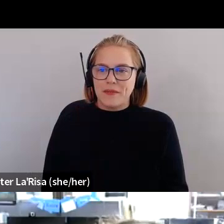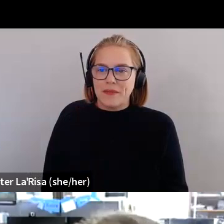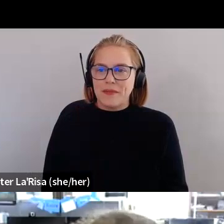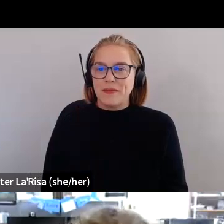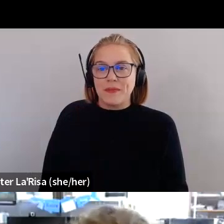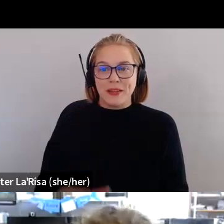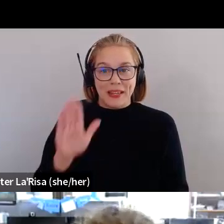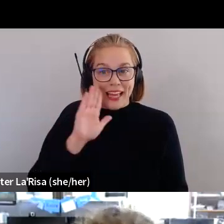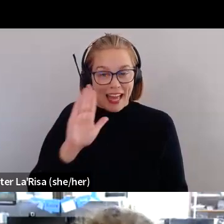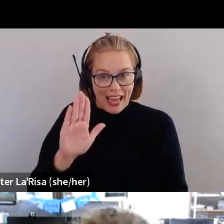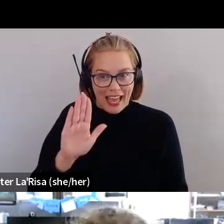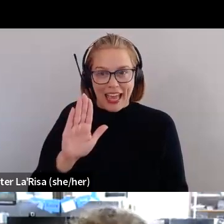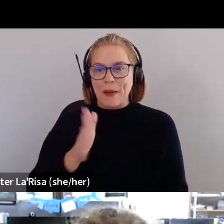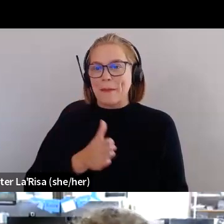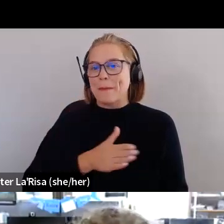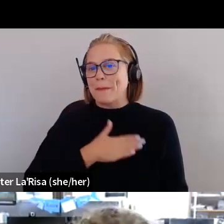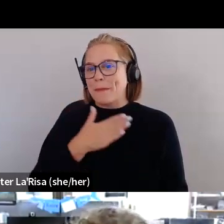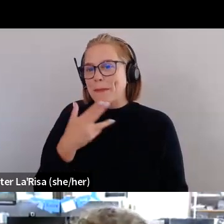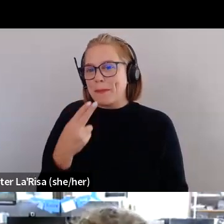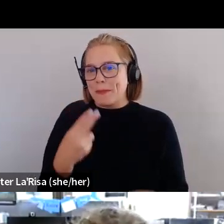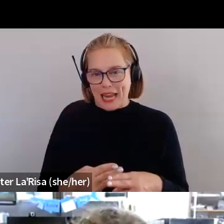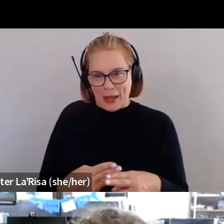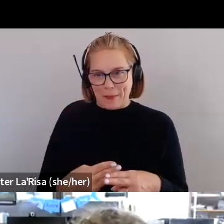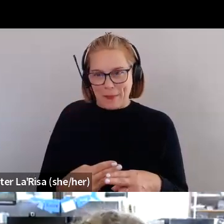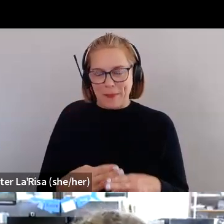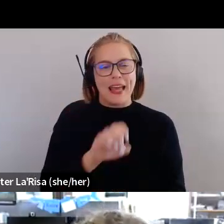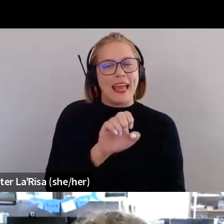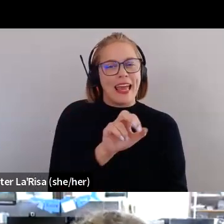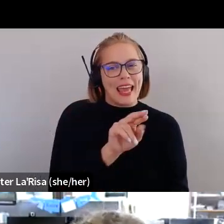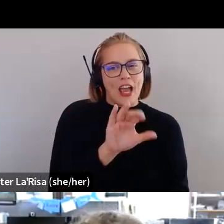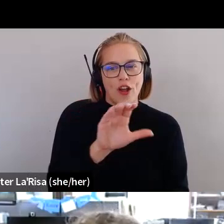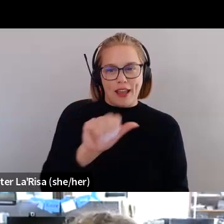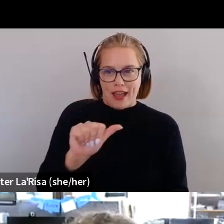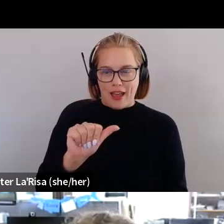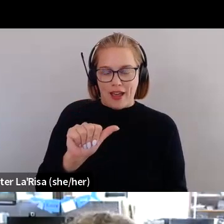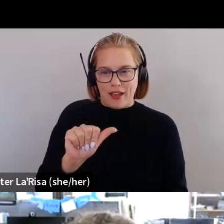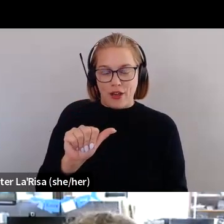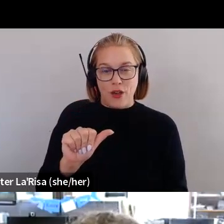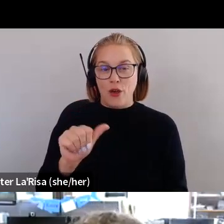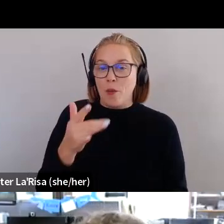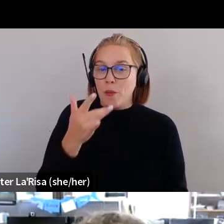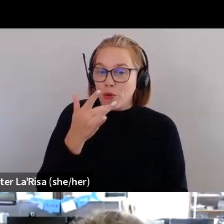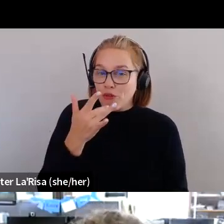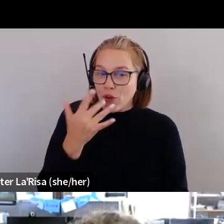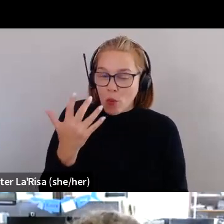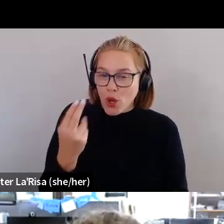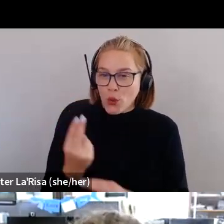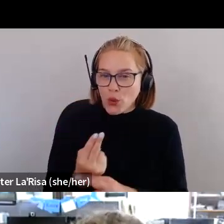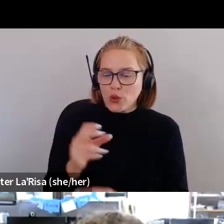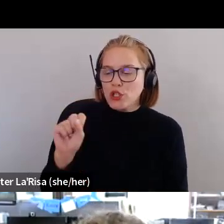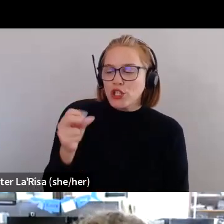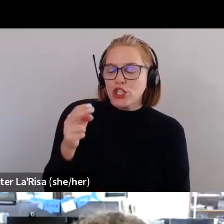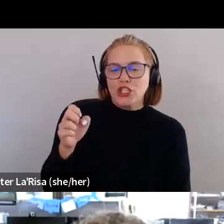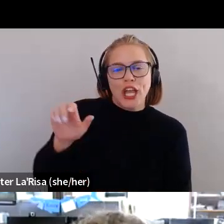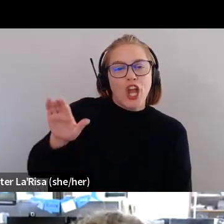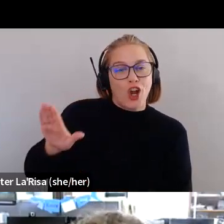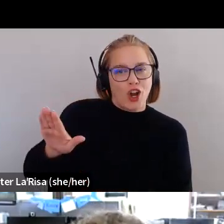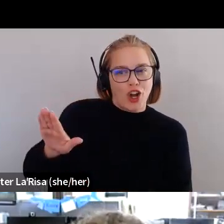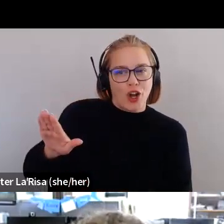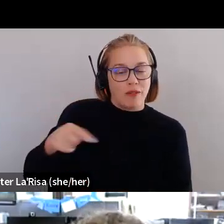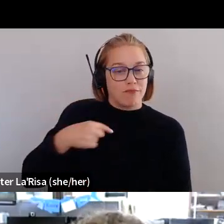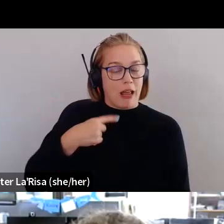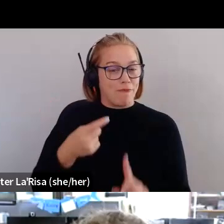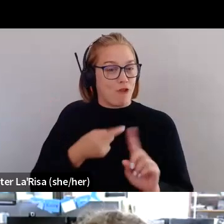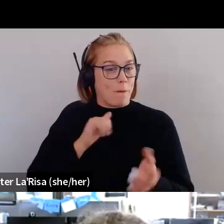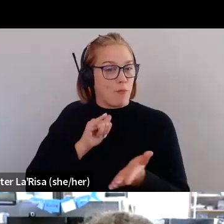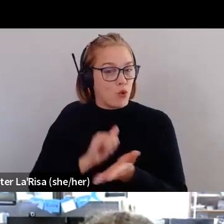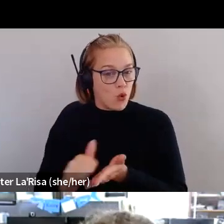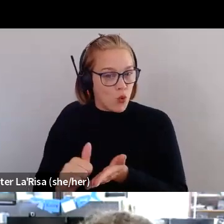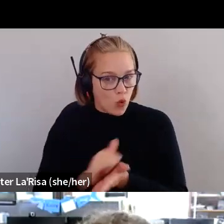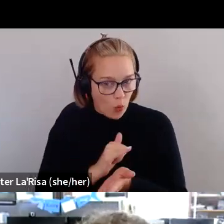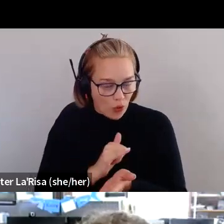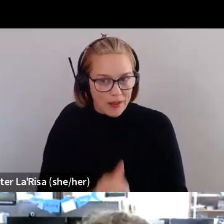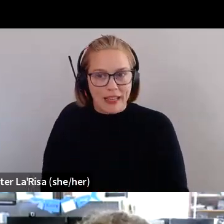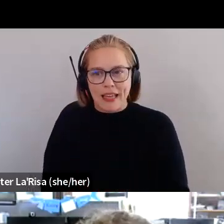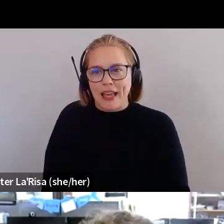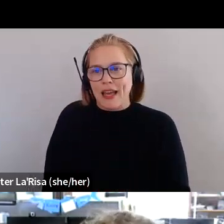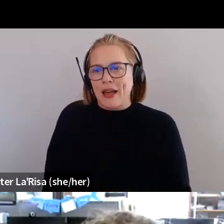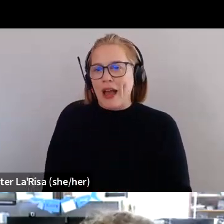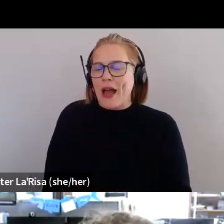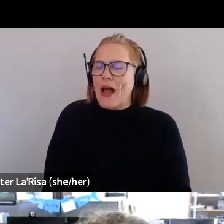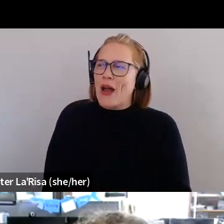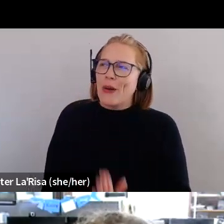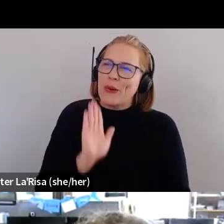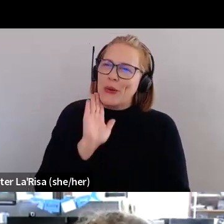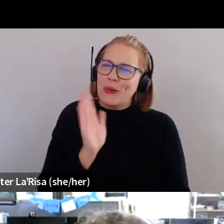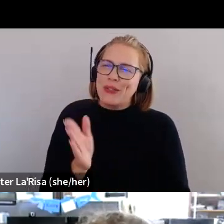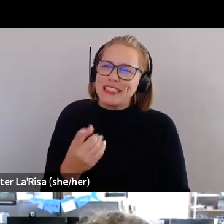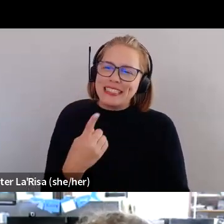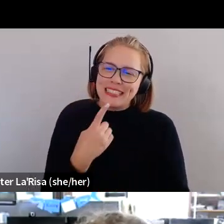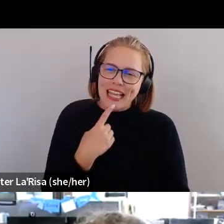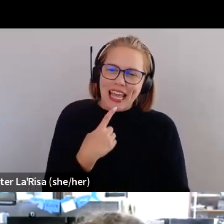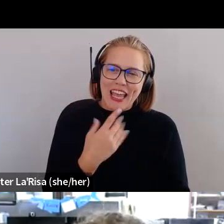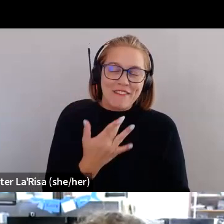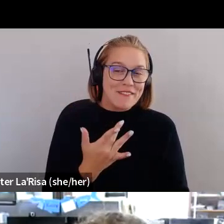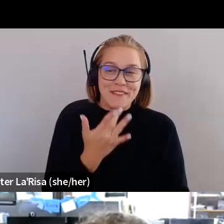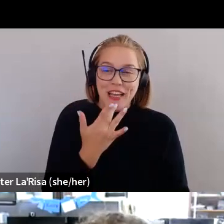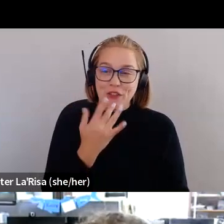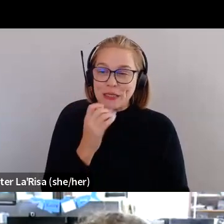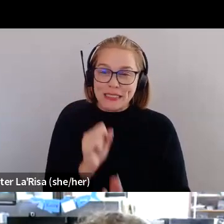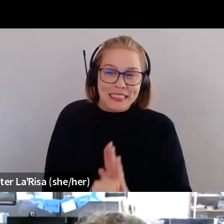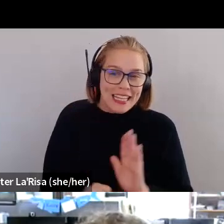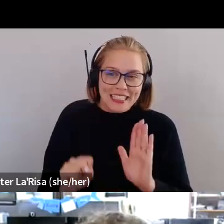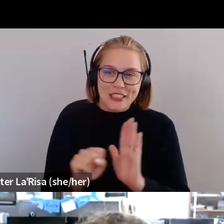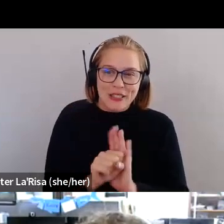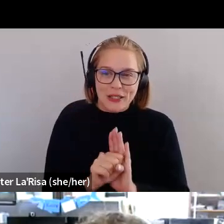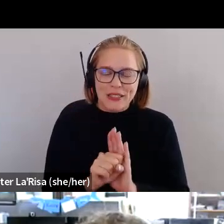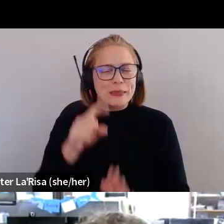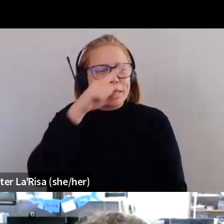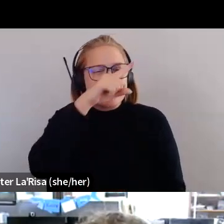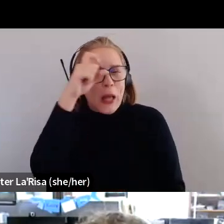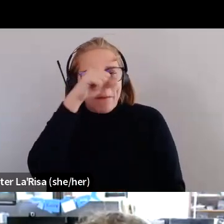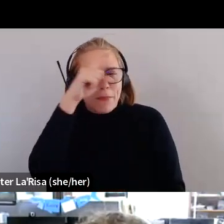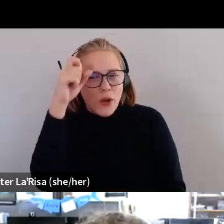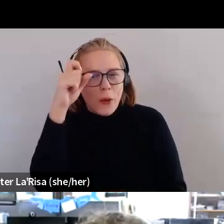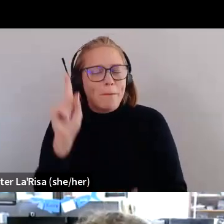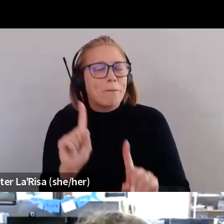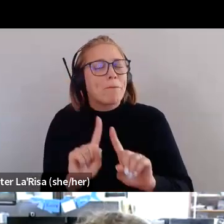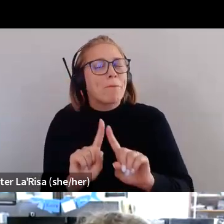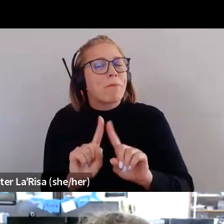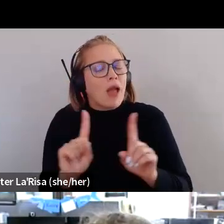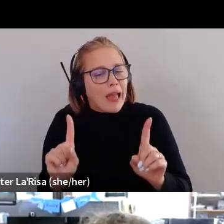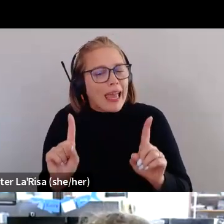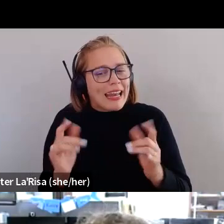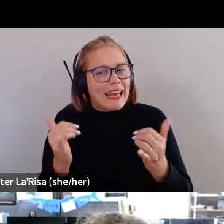Next, I will go to Erica.